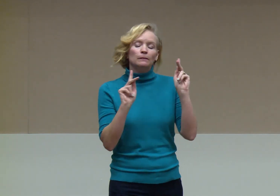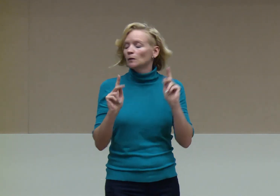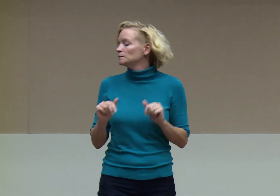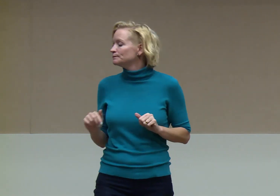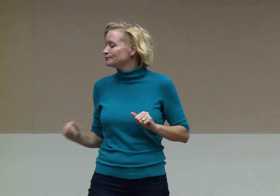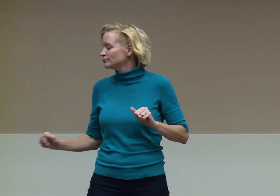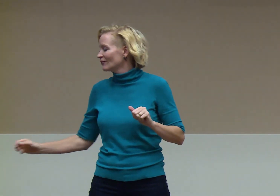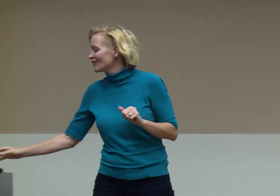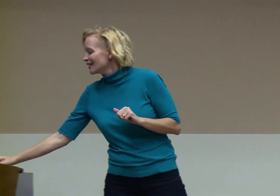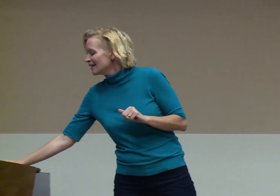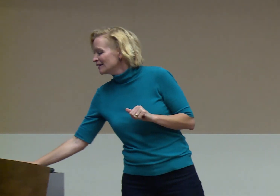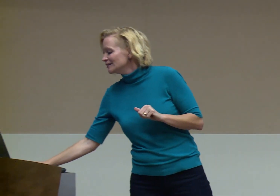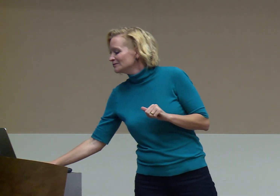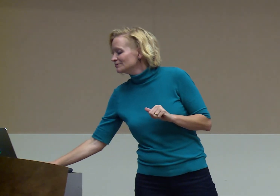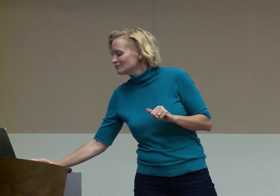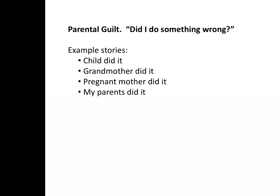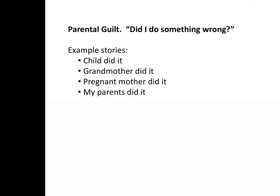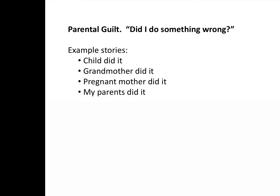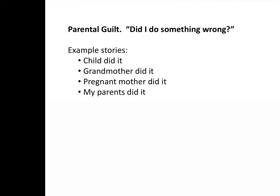to collect these stories, not part of my research.